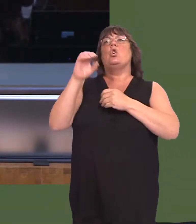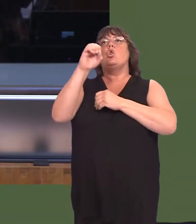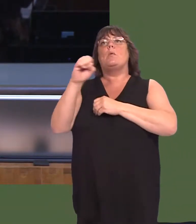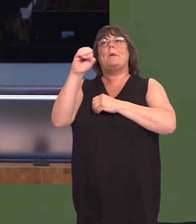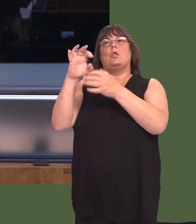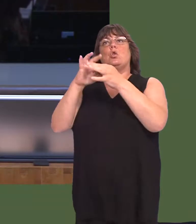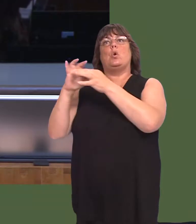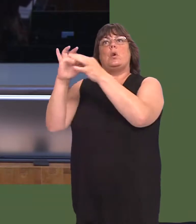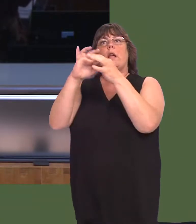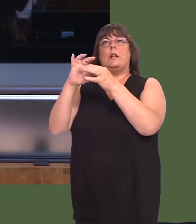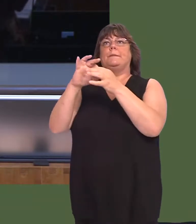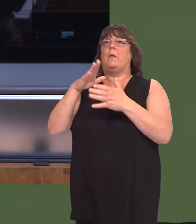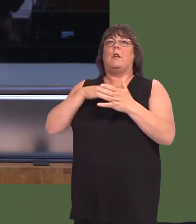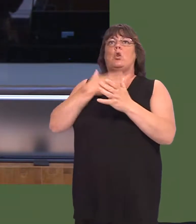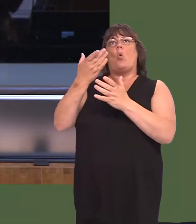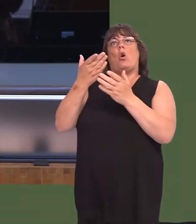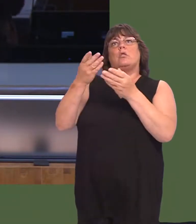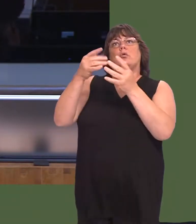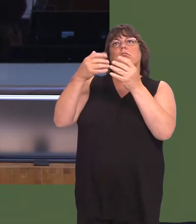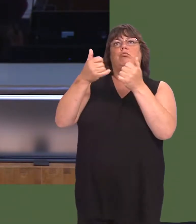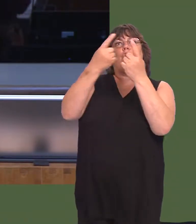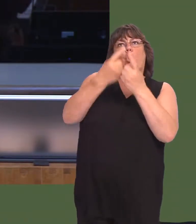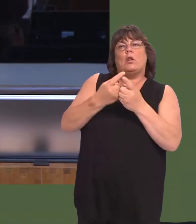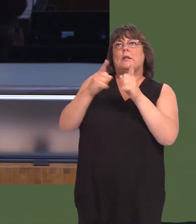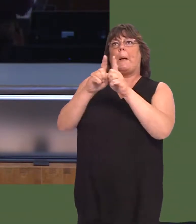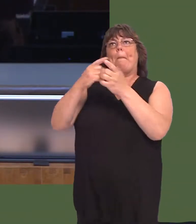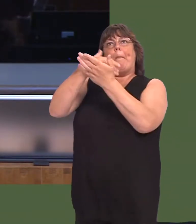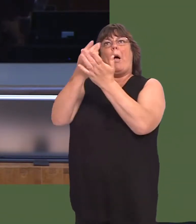firstly, that there should be no tariffs on their goods and parts, and, secondly, that